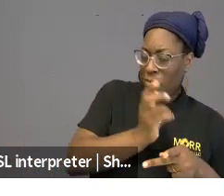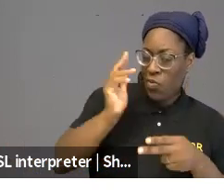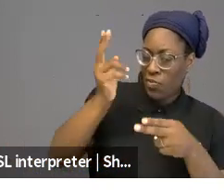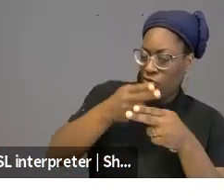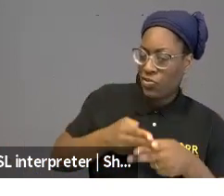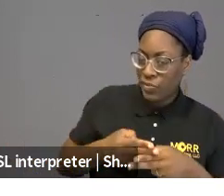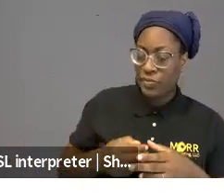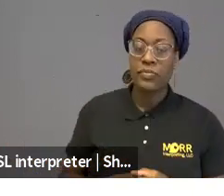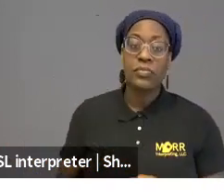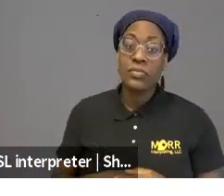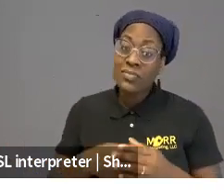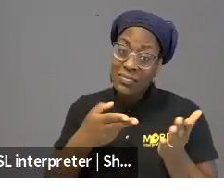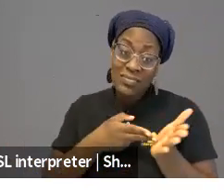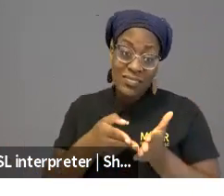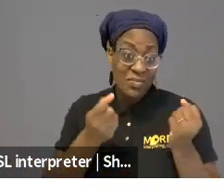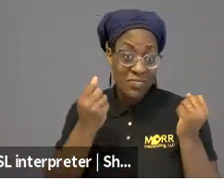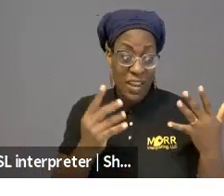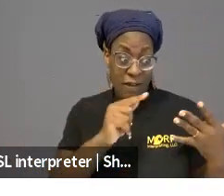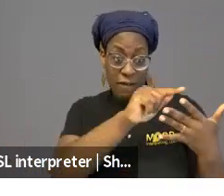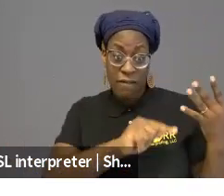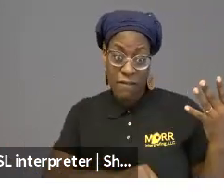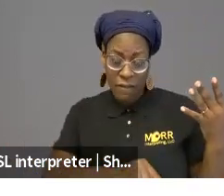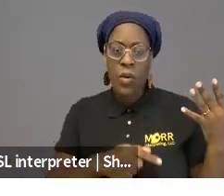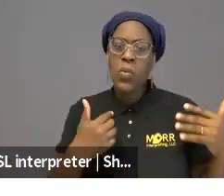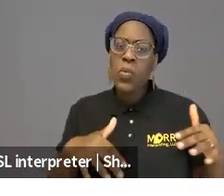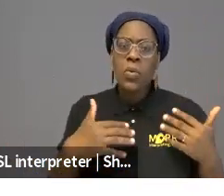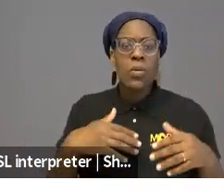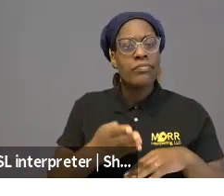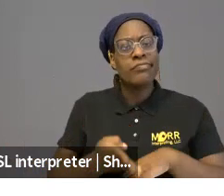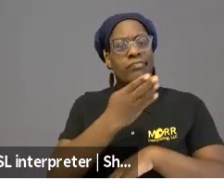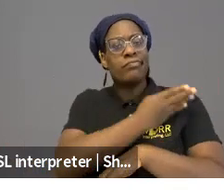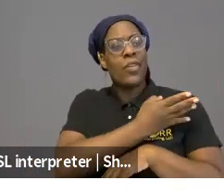our students and our staff. Part of our work has been identifying those practices and committing